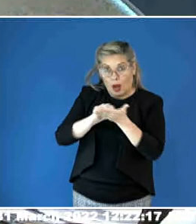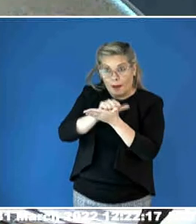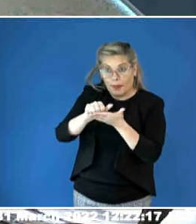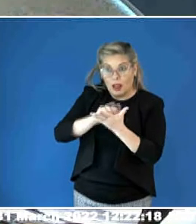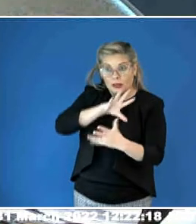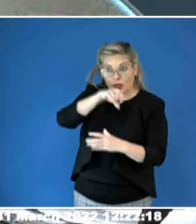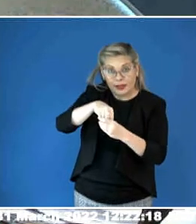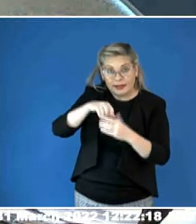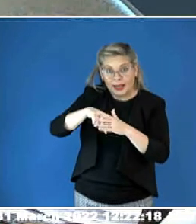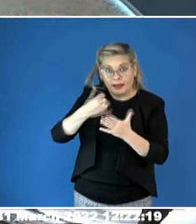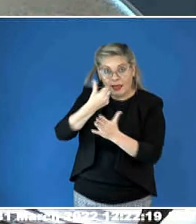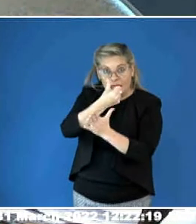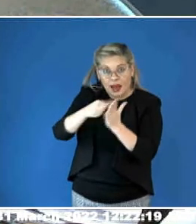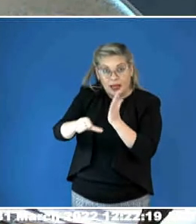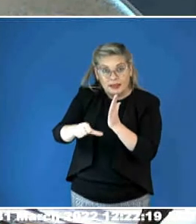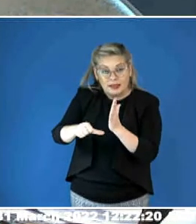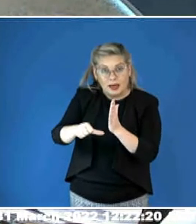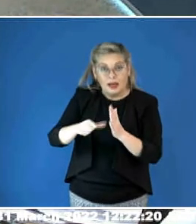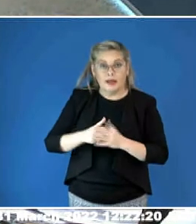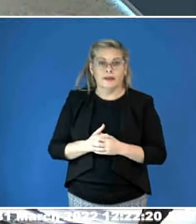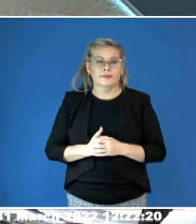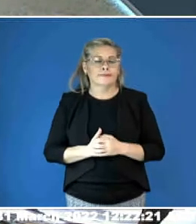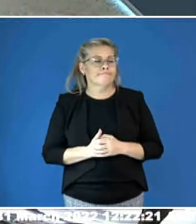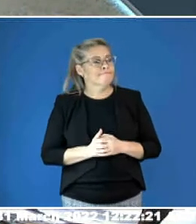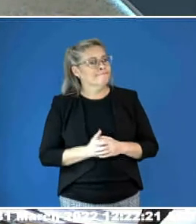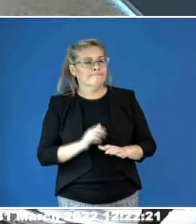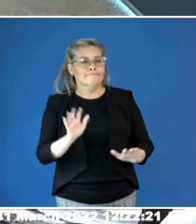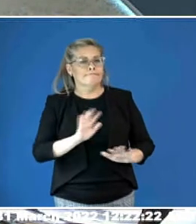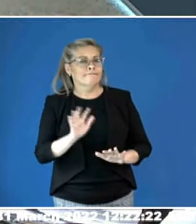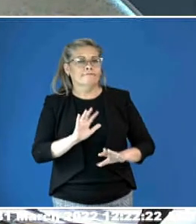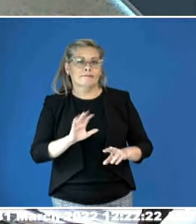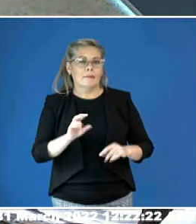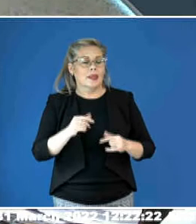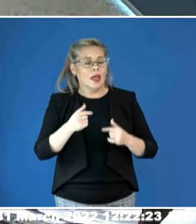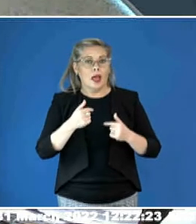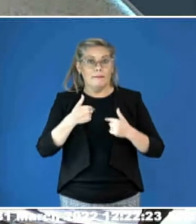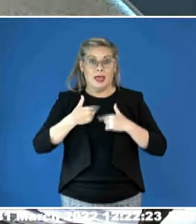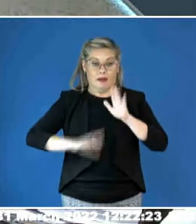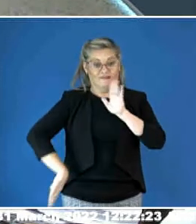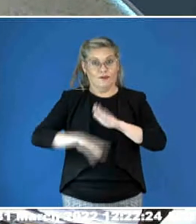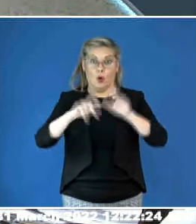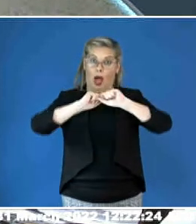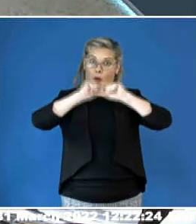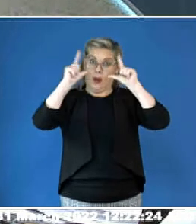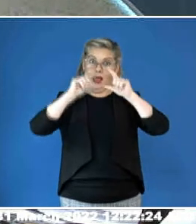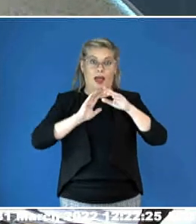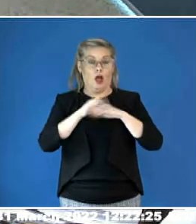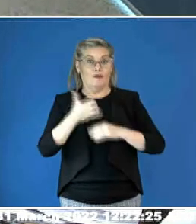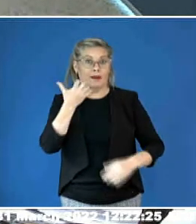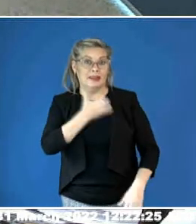I wasn't aware of a lot of - a lot of those in what was happening in our